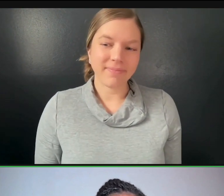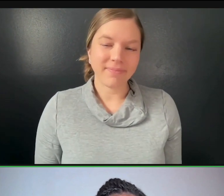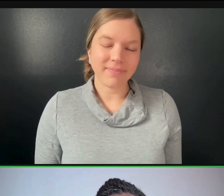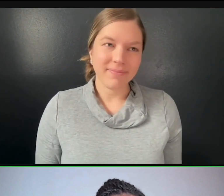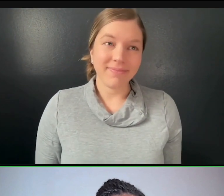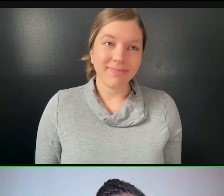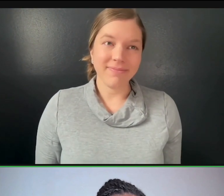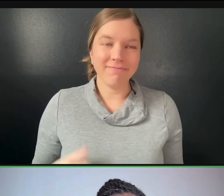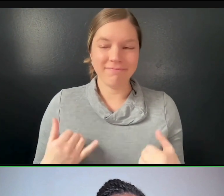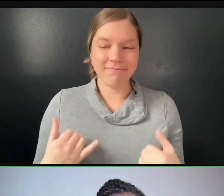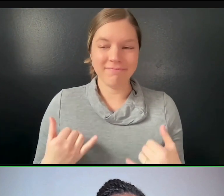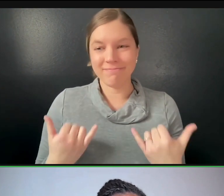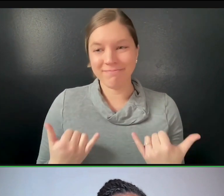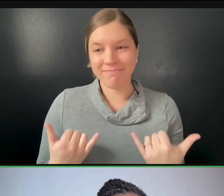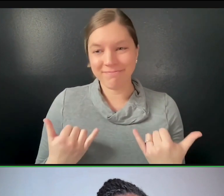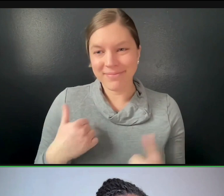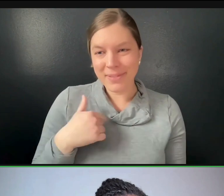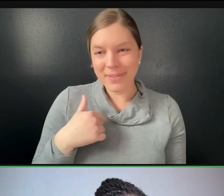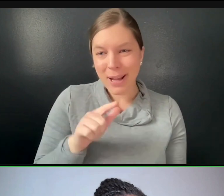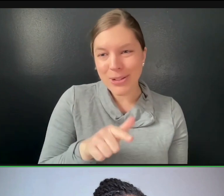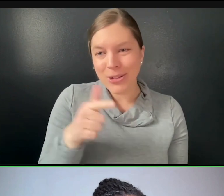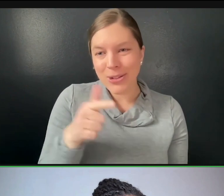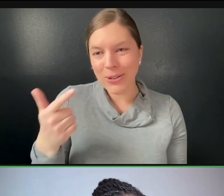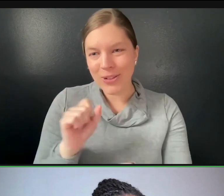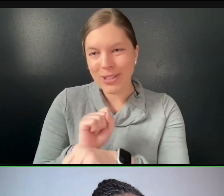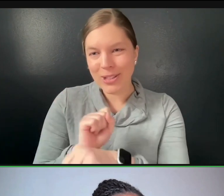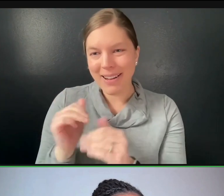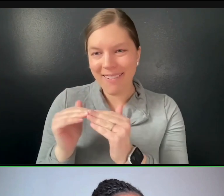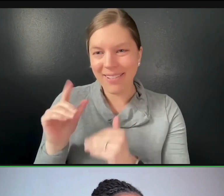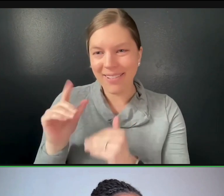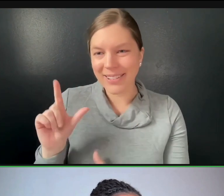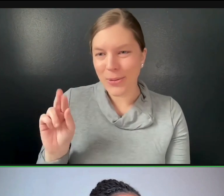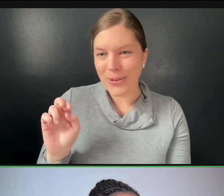so we can ensure access is available.